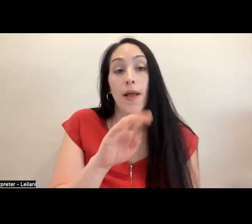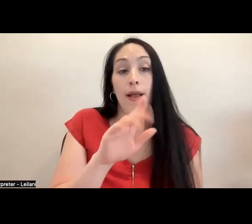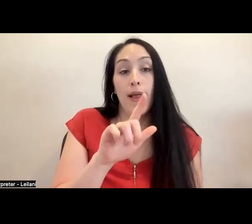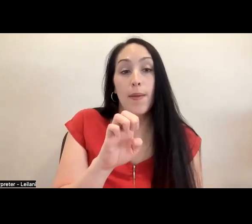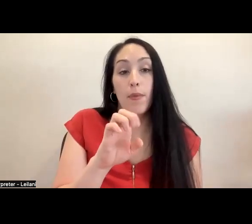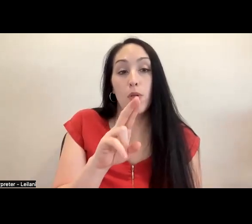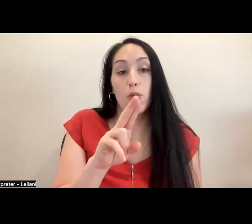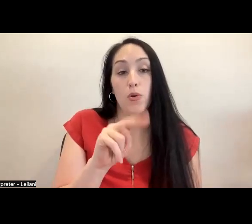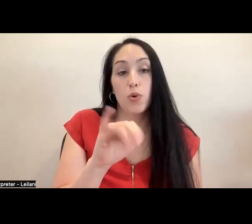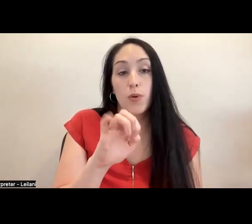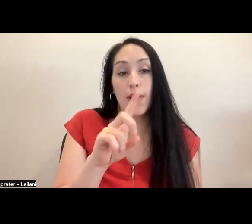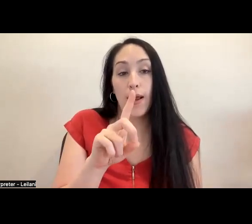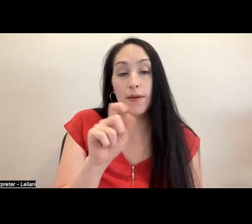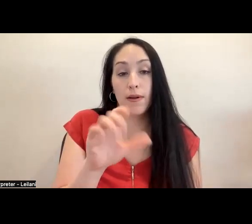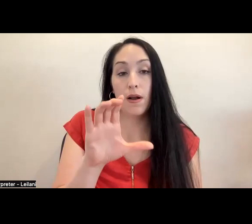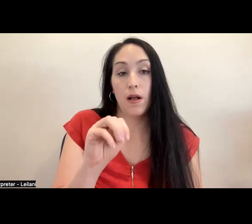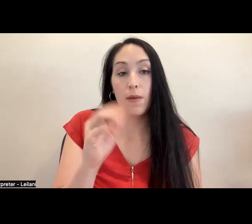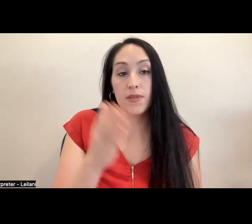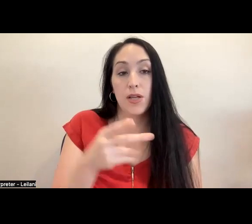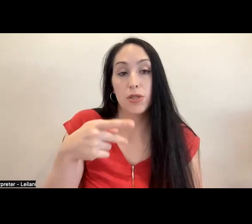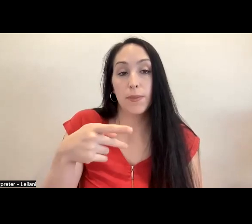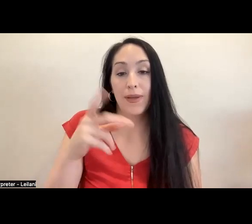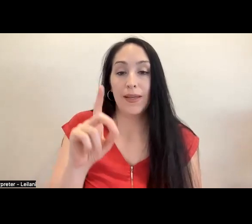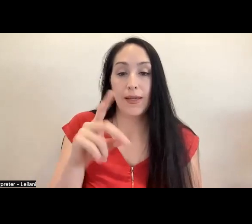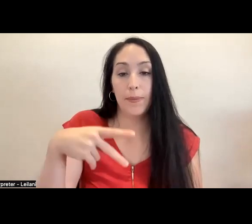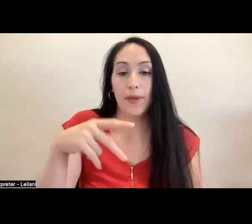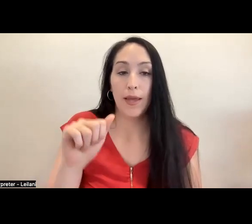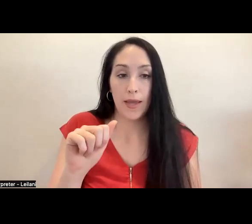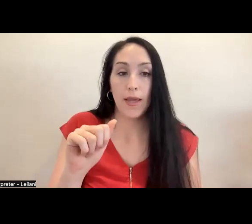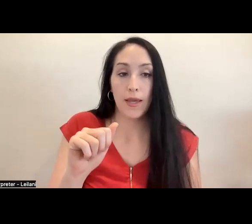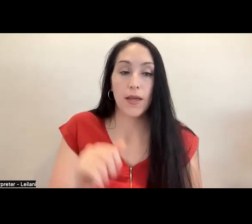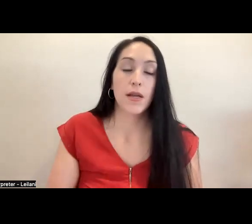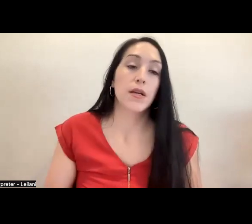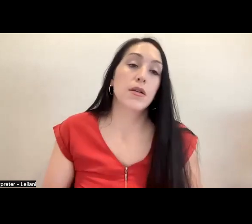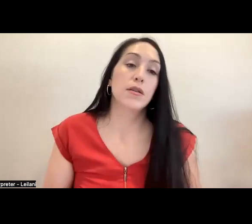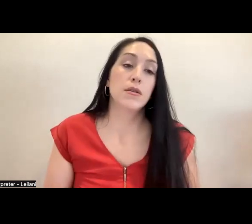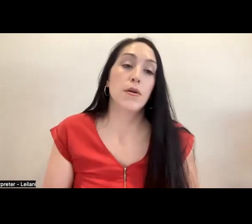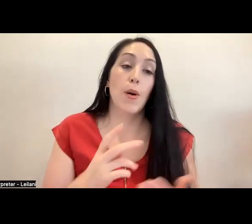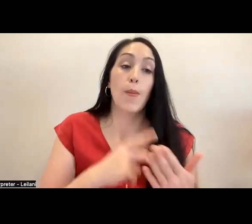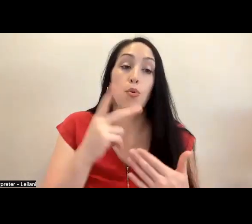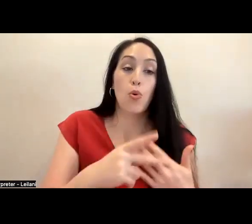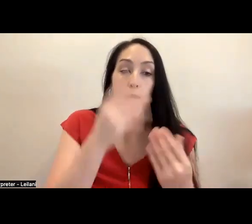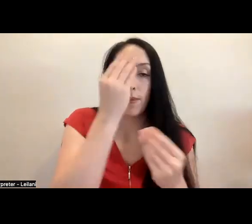11:48:56 So program disclosure, a participation agreement that gives you the the nitty gritty